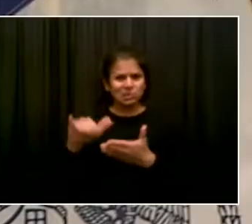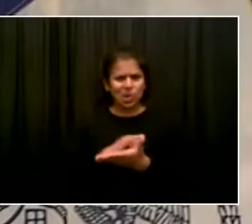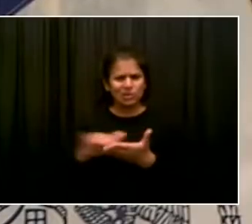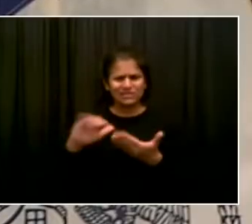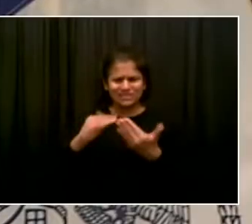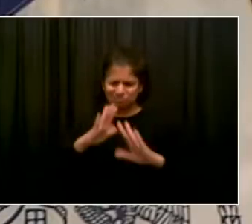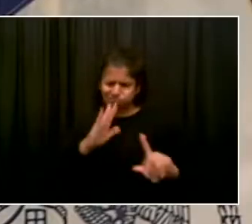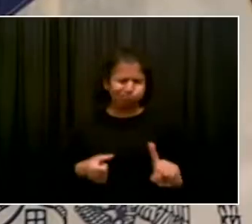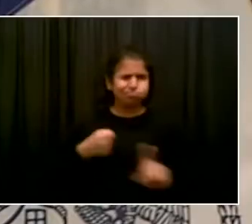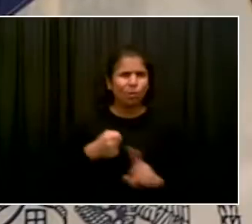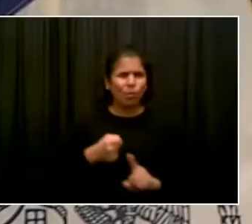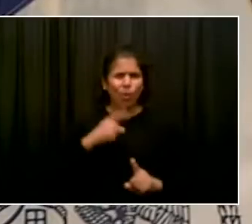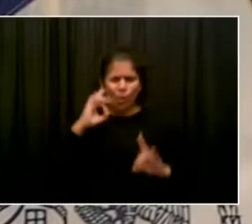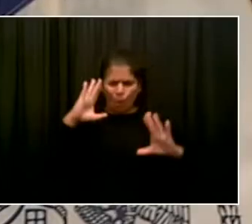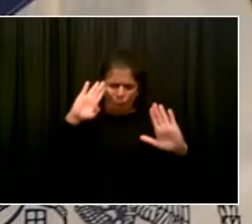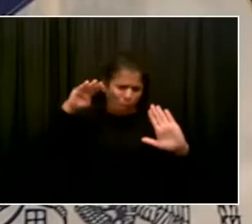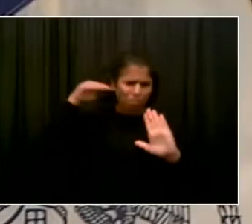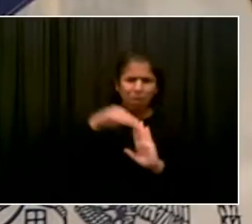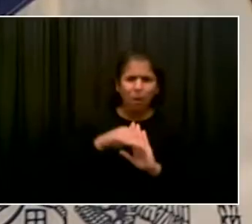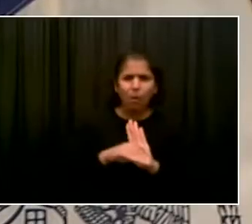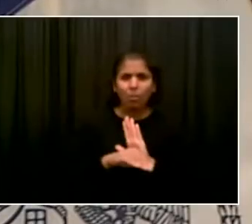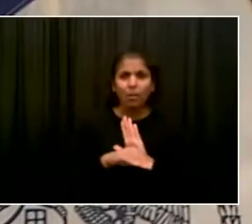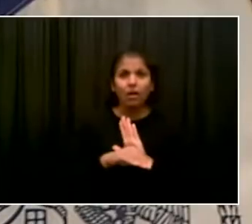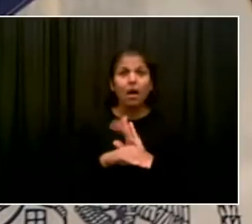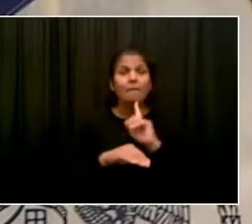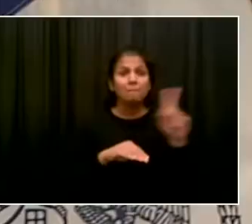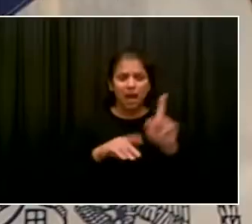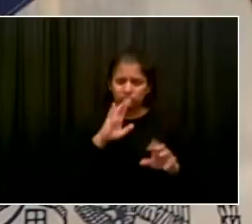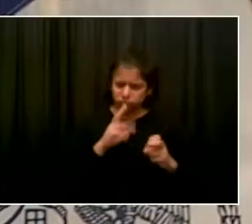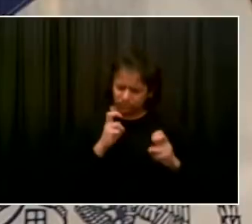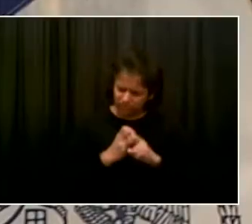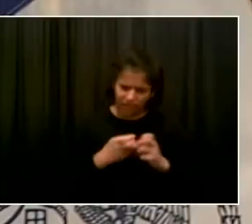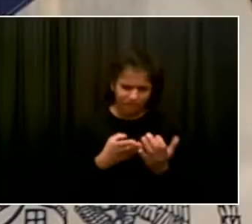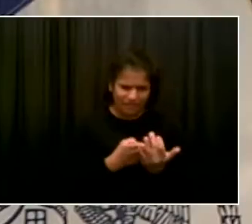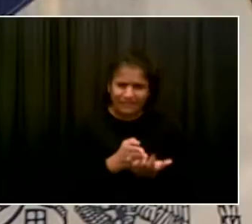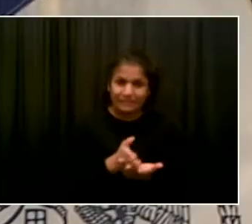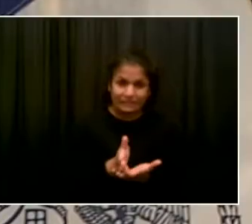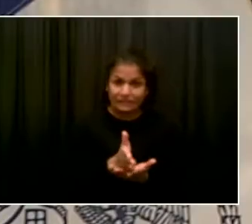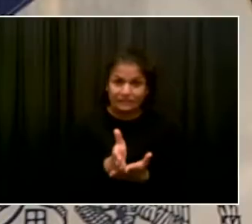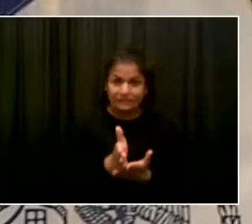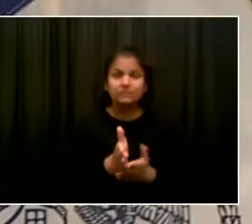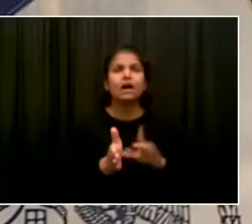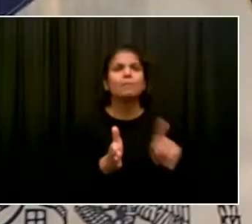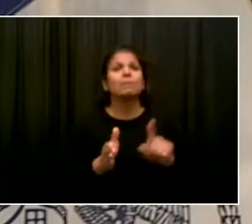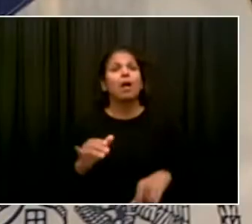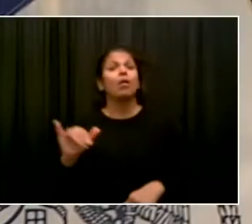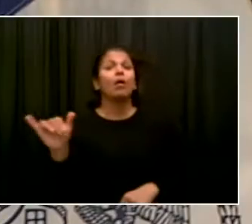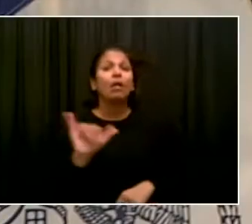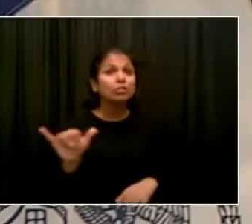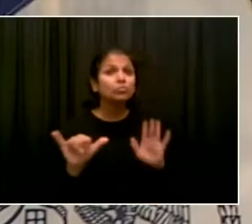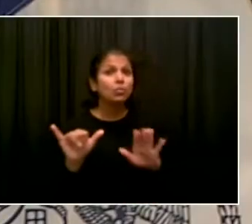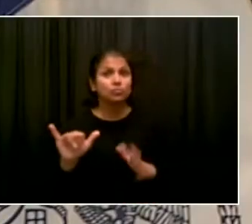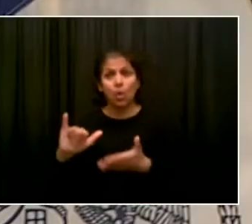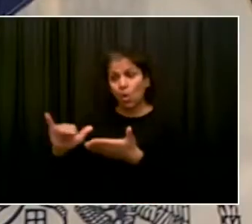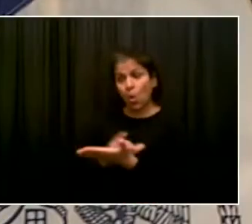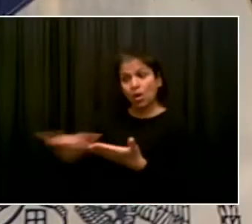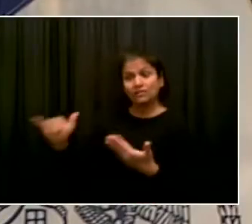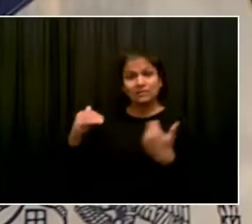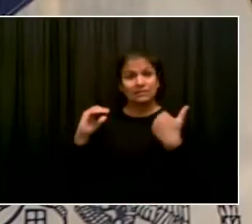PROGRESS. THERE IS NO QUESTION WE WILL REGAIN THOSE JOBS. WT HAIHIS NDERED NEW YORK CITY? WE WERE THE EPICENTER AND HIT THE HARDEST